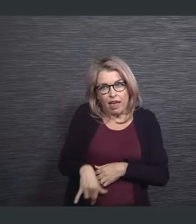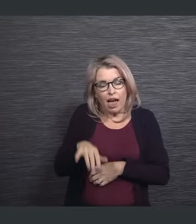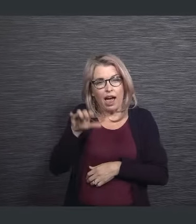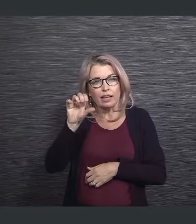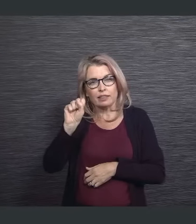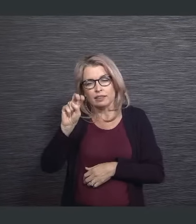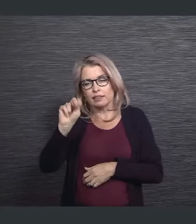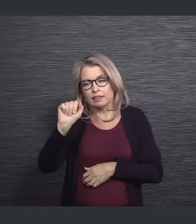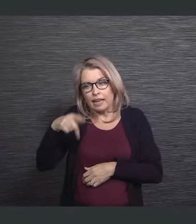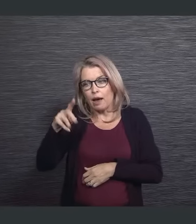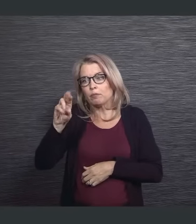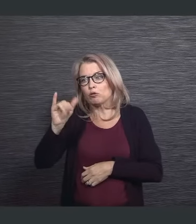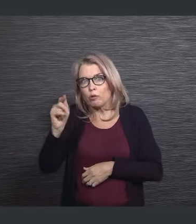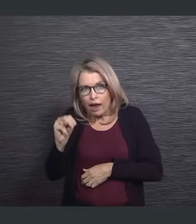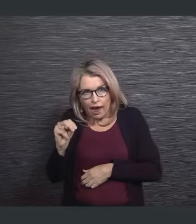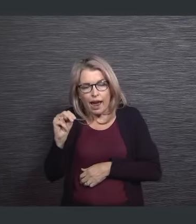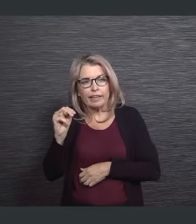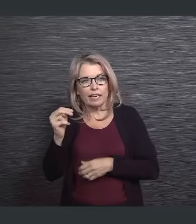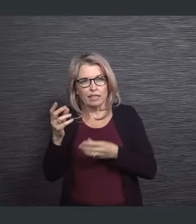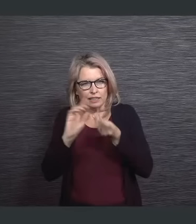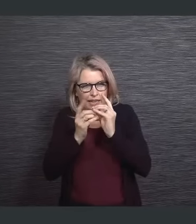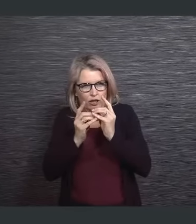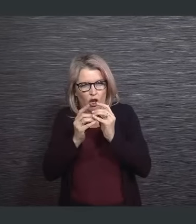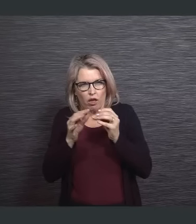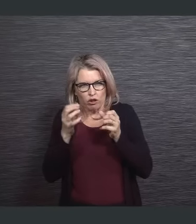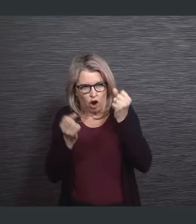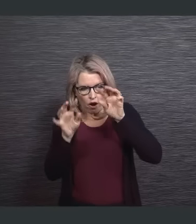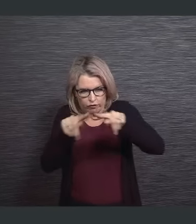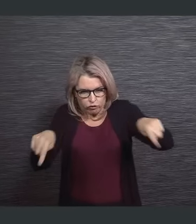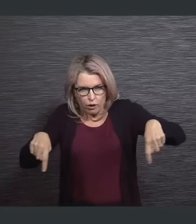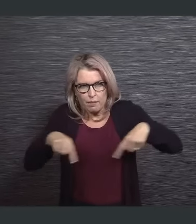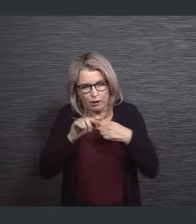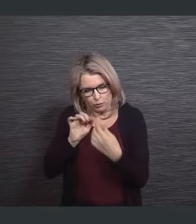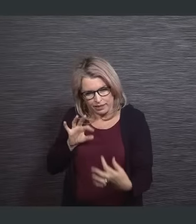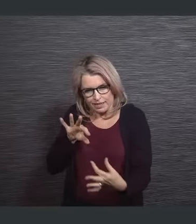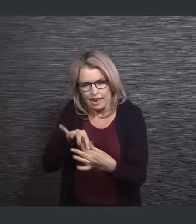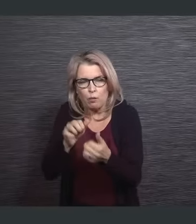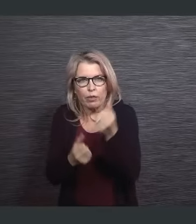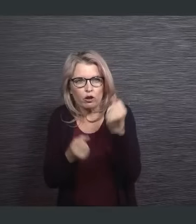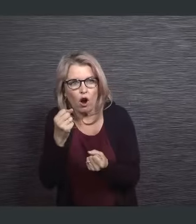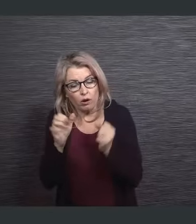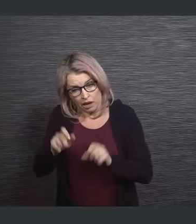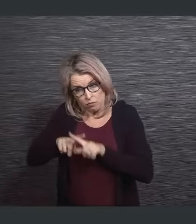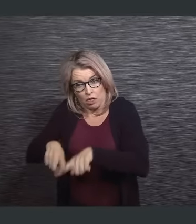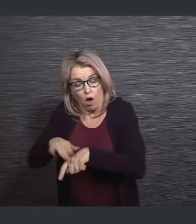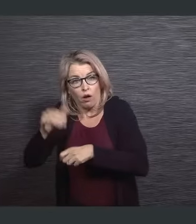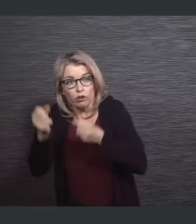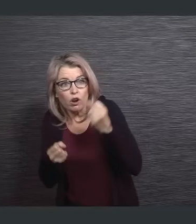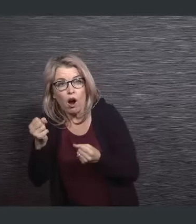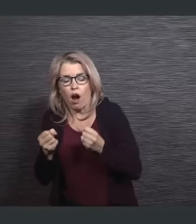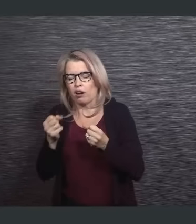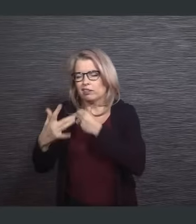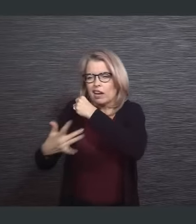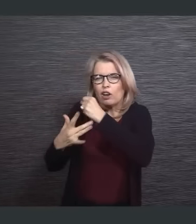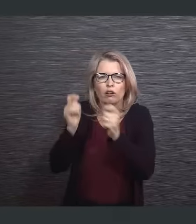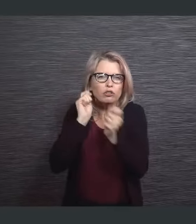How we connect the car to the cloud 100% of the time in a reliable manner. Connectivity's changing some of the car experiences,